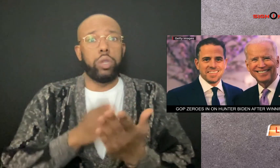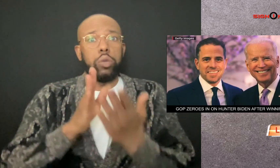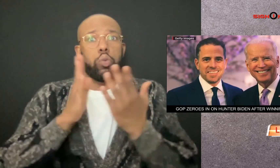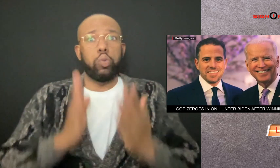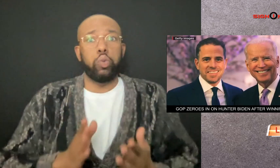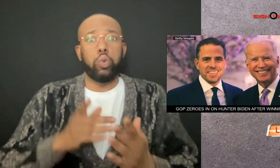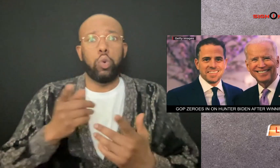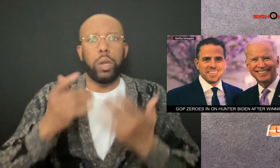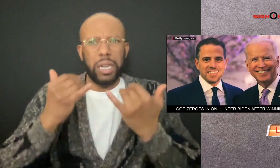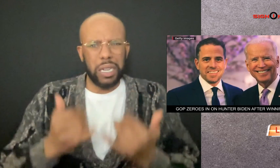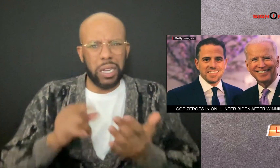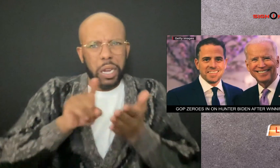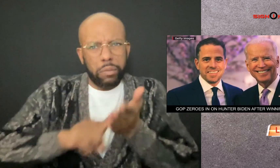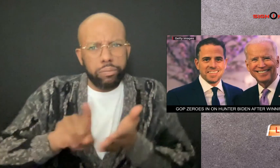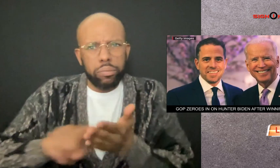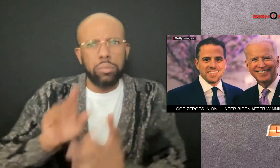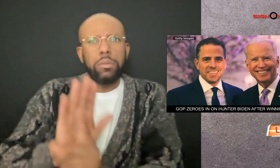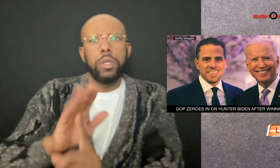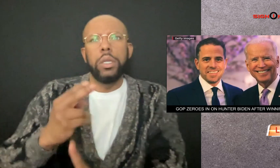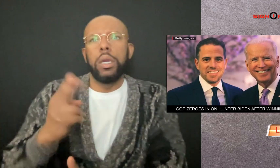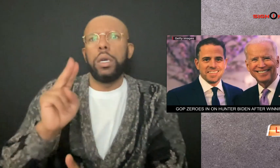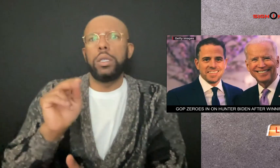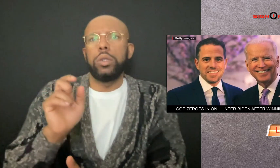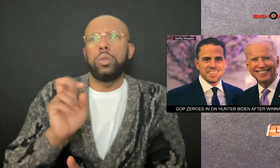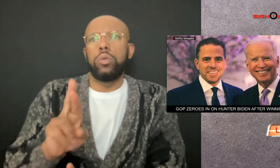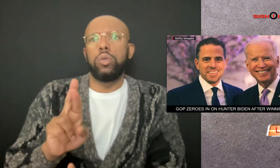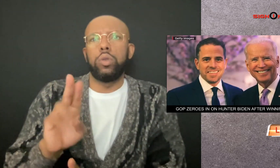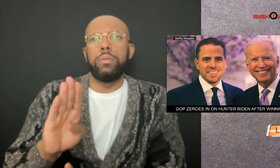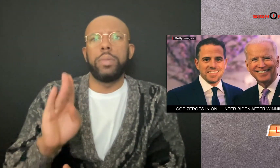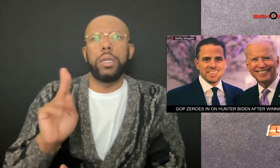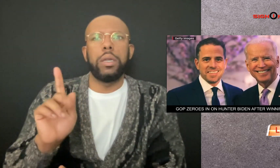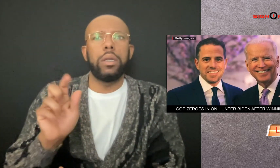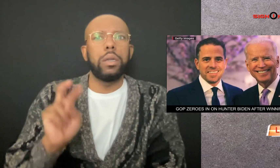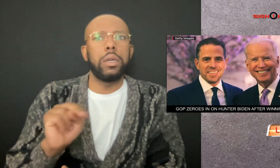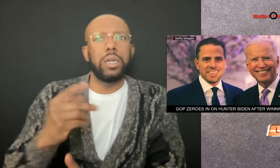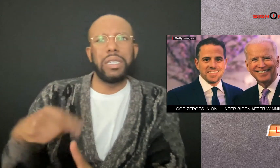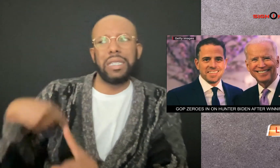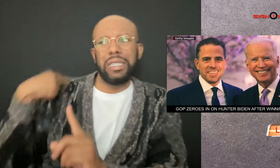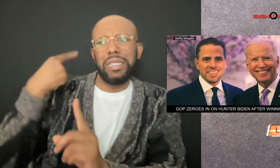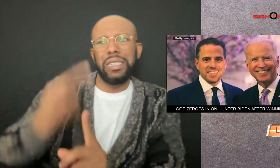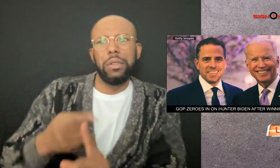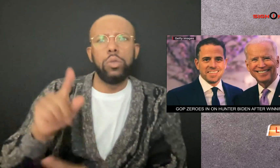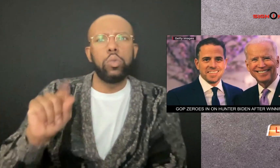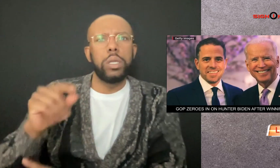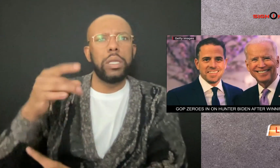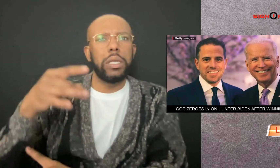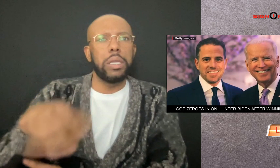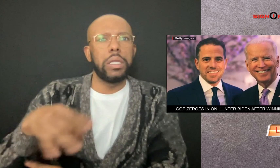federal prosecutors have been investigating Hunter Biden since 2018